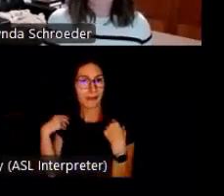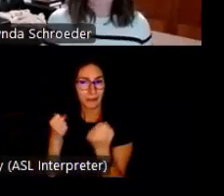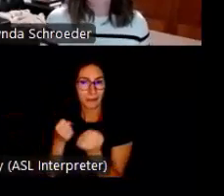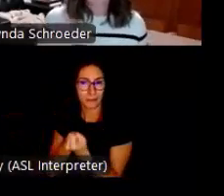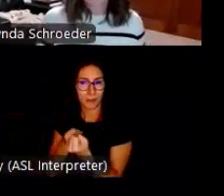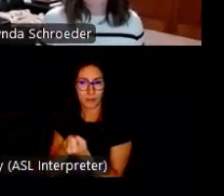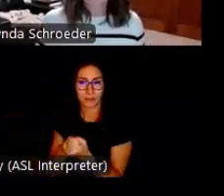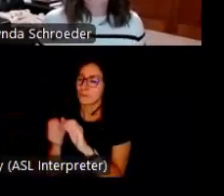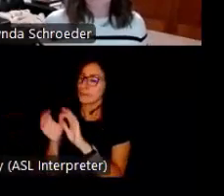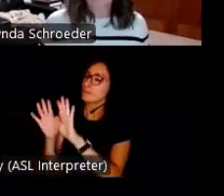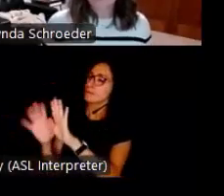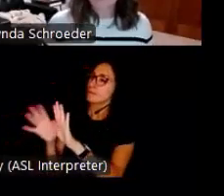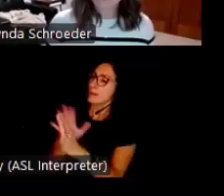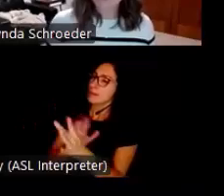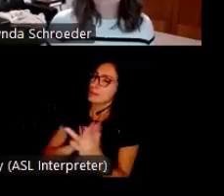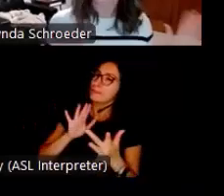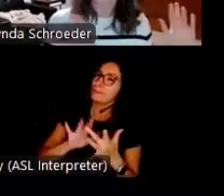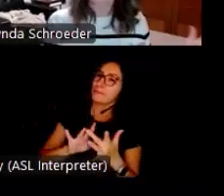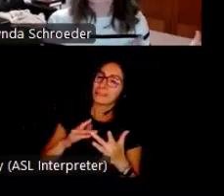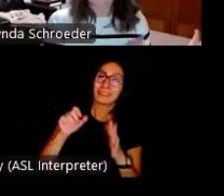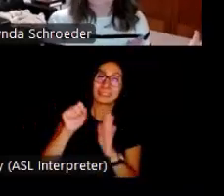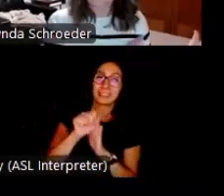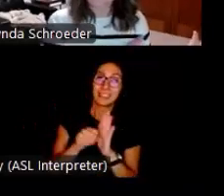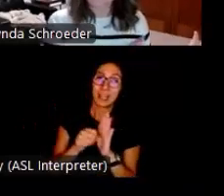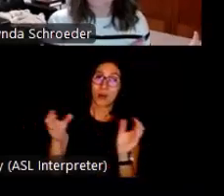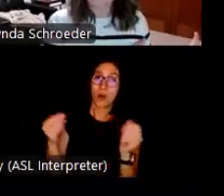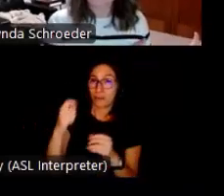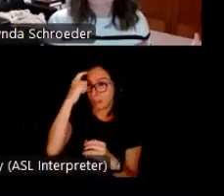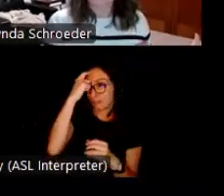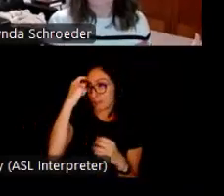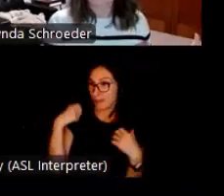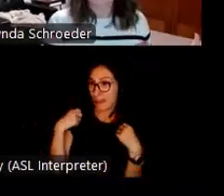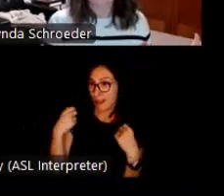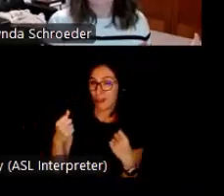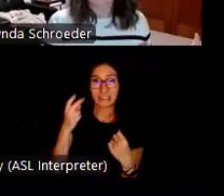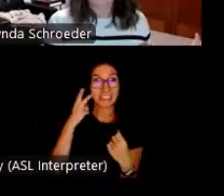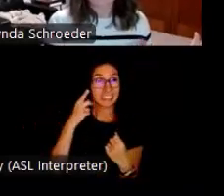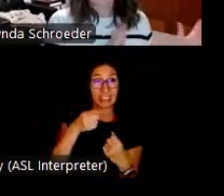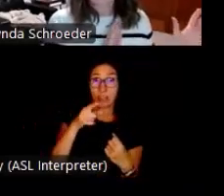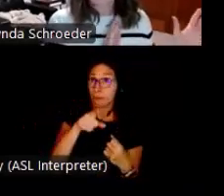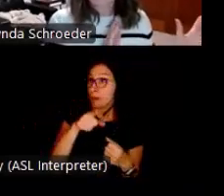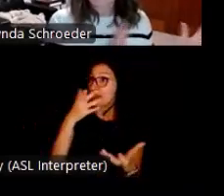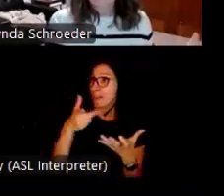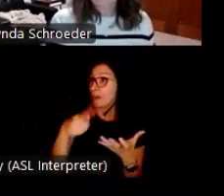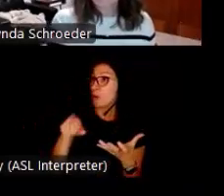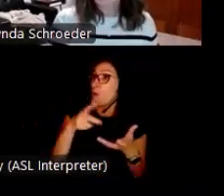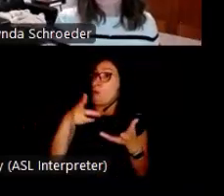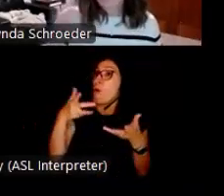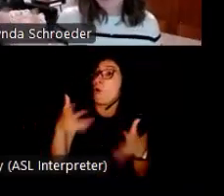Let's ask them what they're interested in. And let's make sure they're not already doing this work. And then we said, all right, now, let's